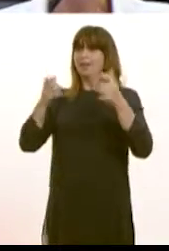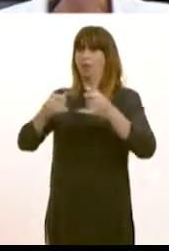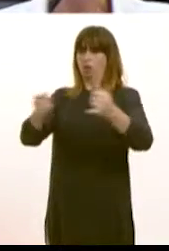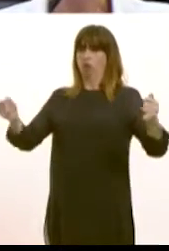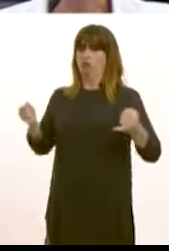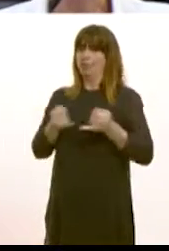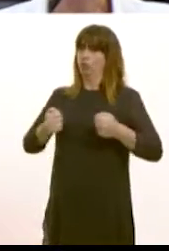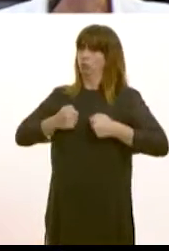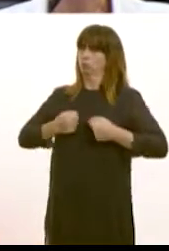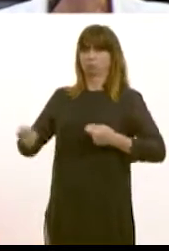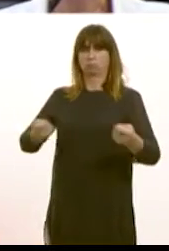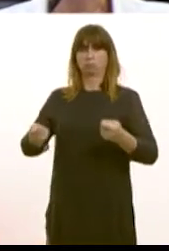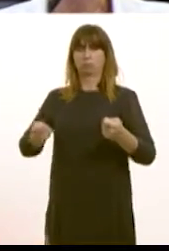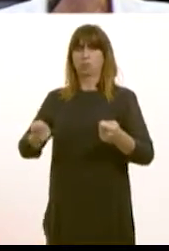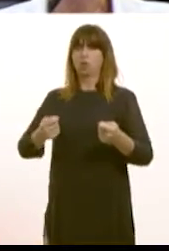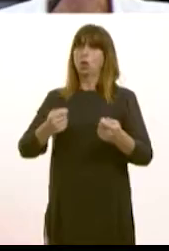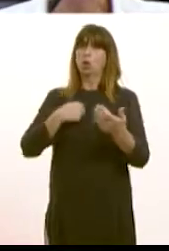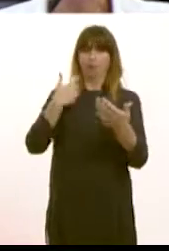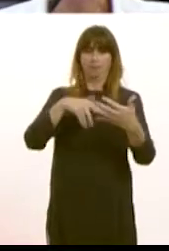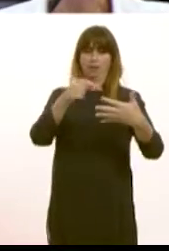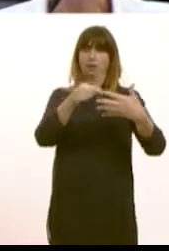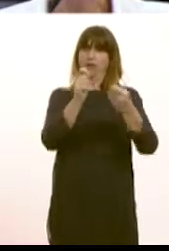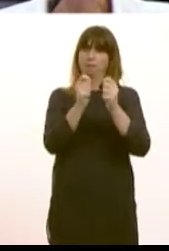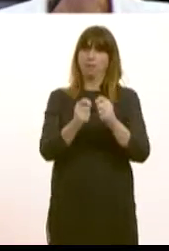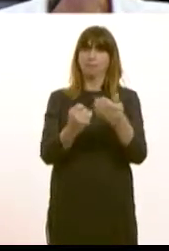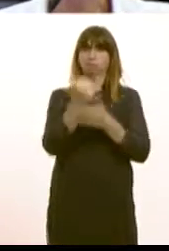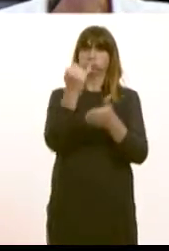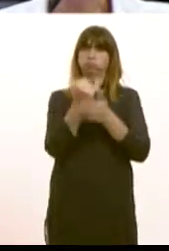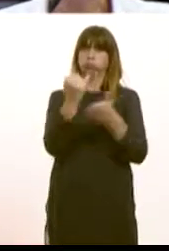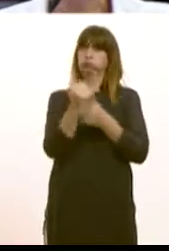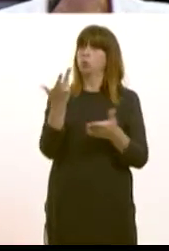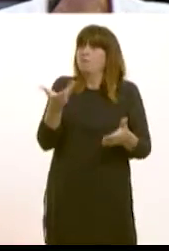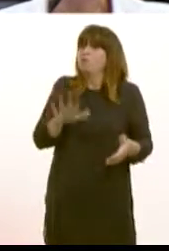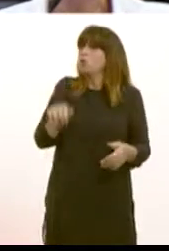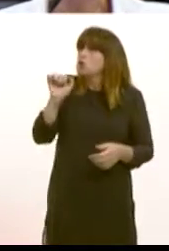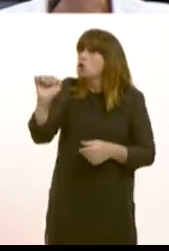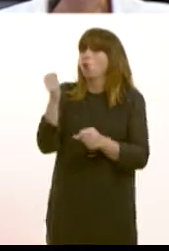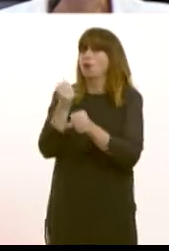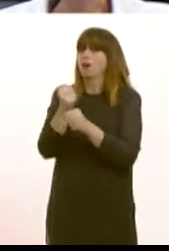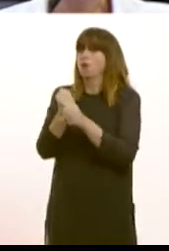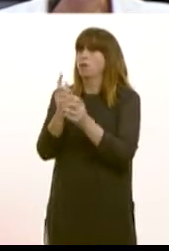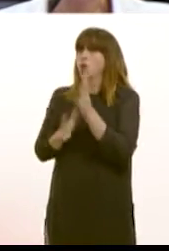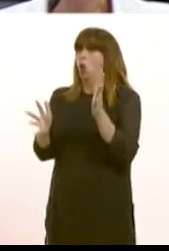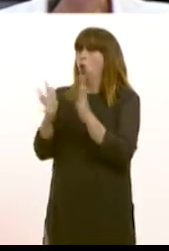The amendments that Labour voted against were from your very own government and laws in Wales draft Bill.